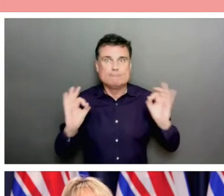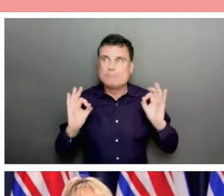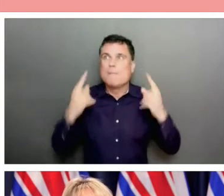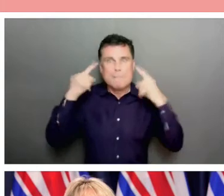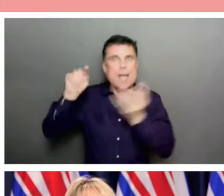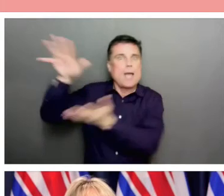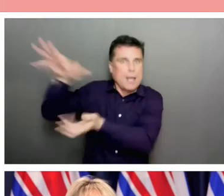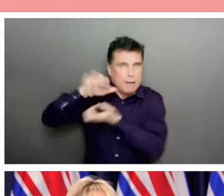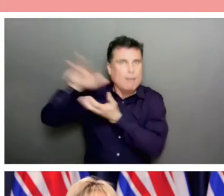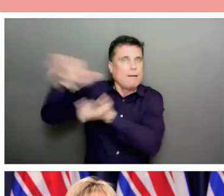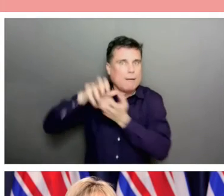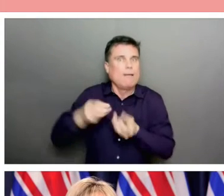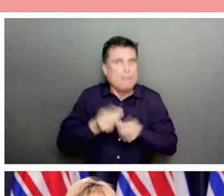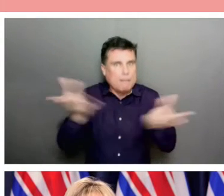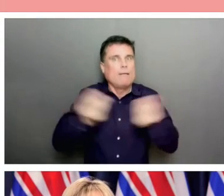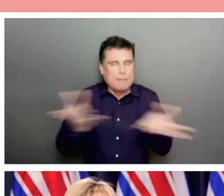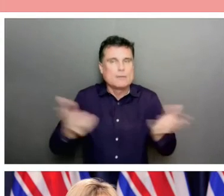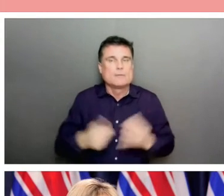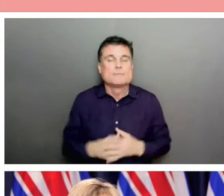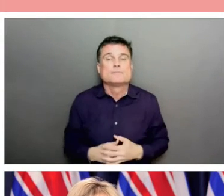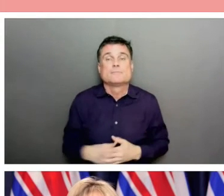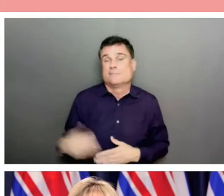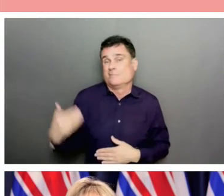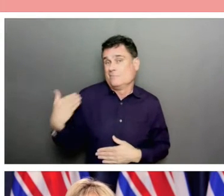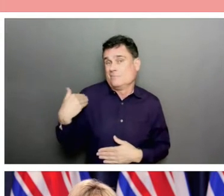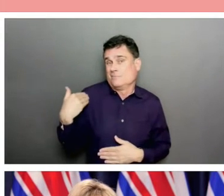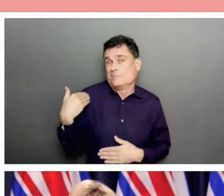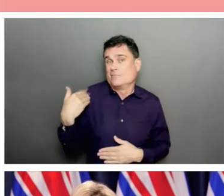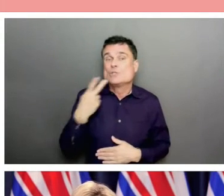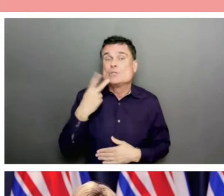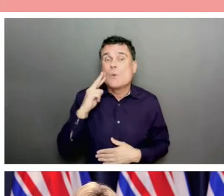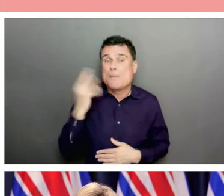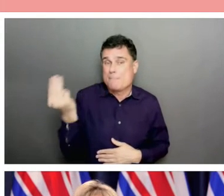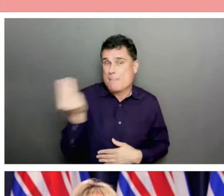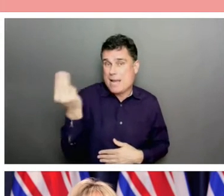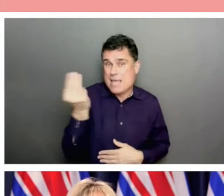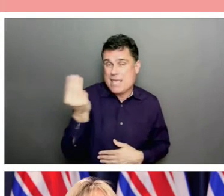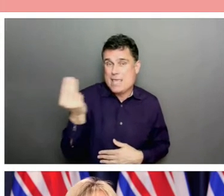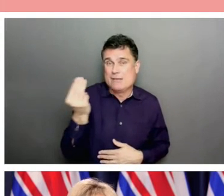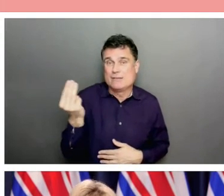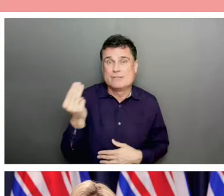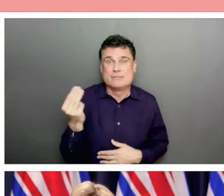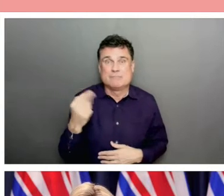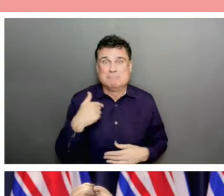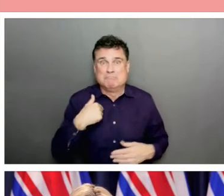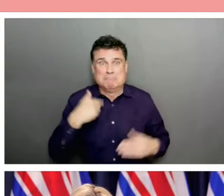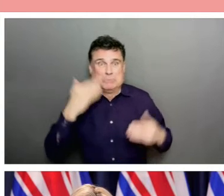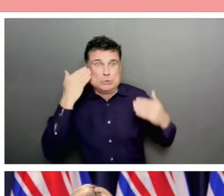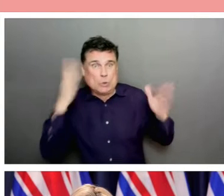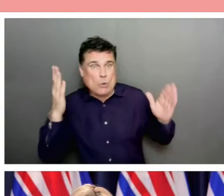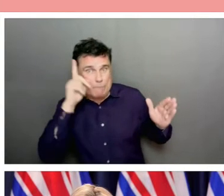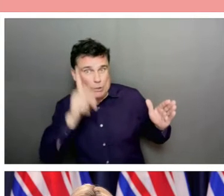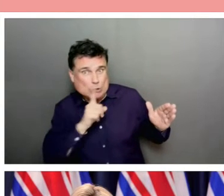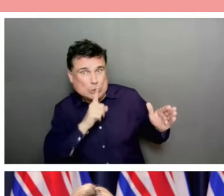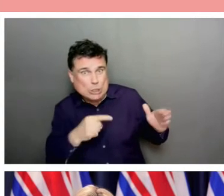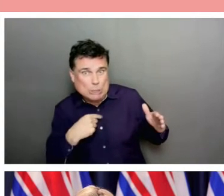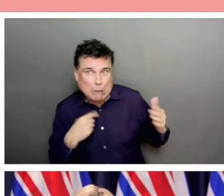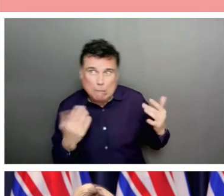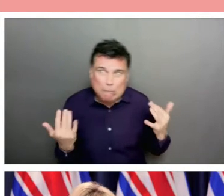known yet, and there are still many different scenarios we were trying to plan to without knowing anything for certain. What